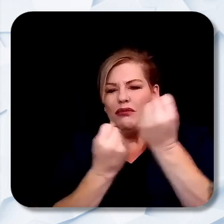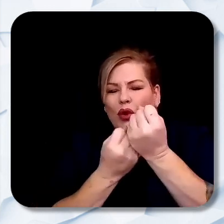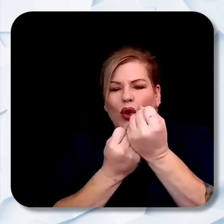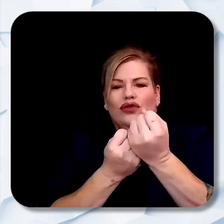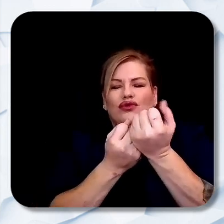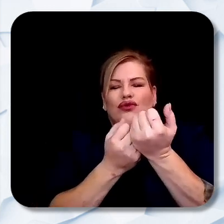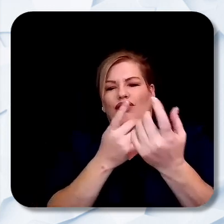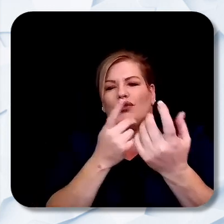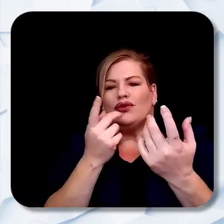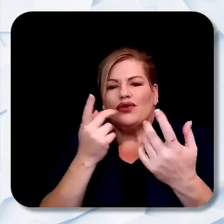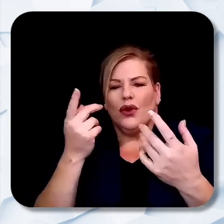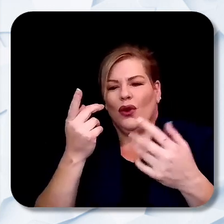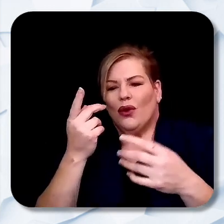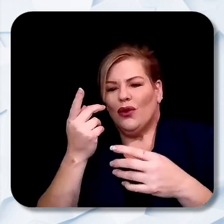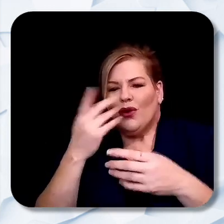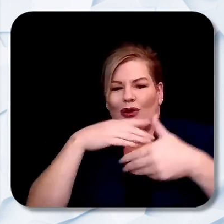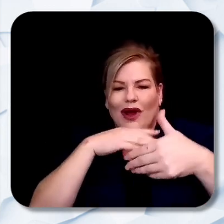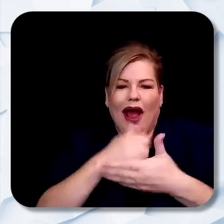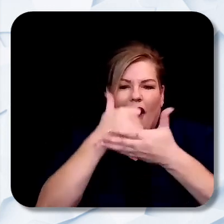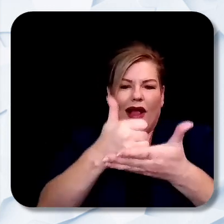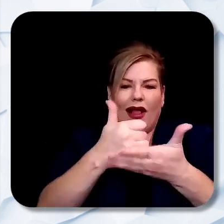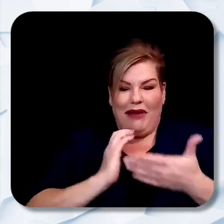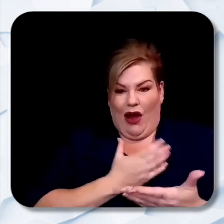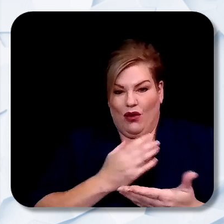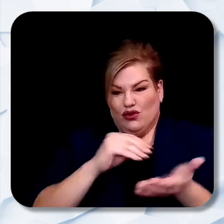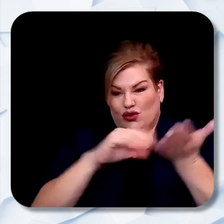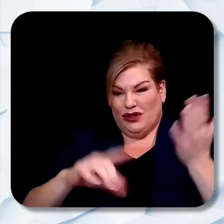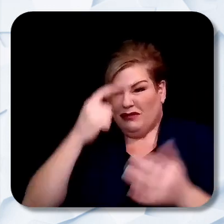social emotional health needs of our students. I'm. Representing the Orange County Department